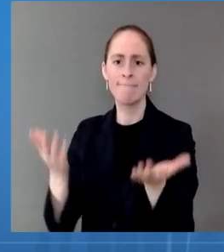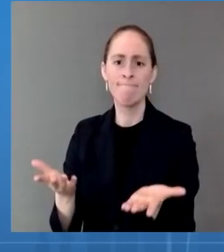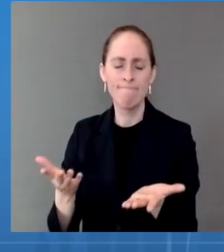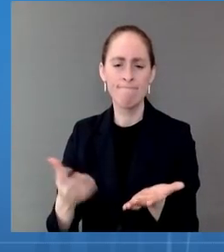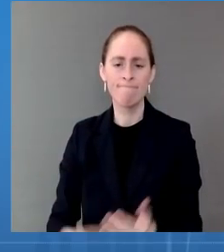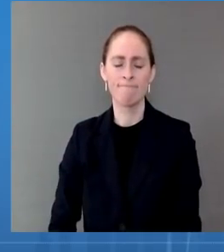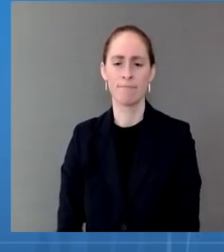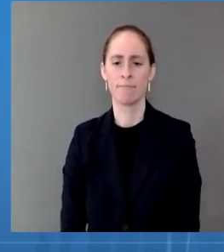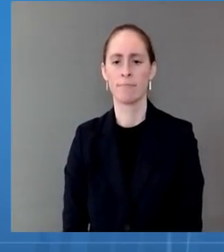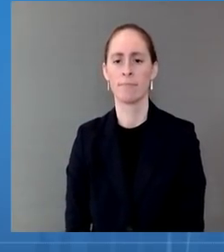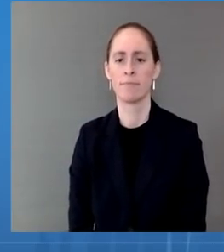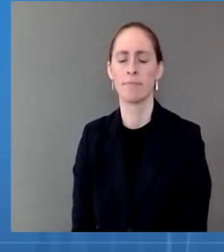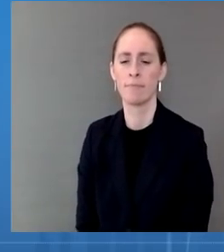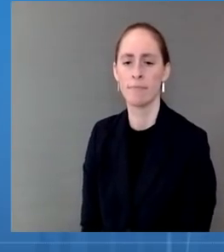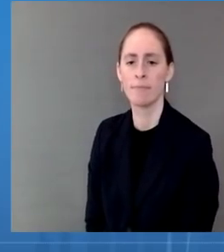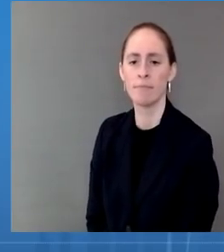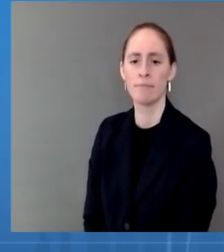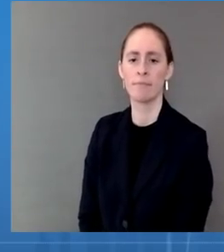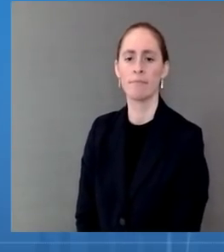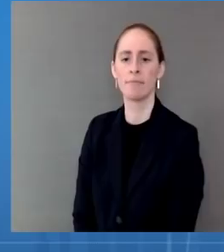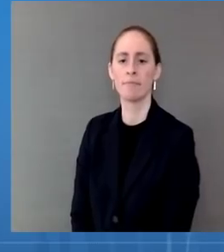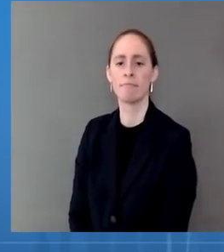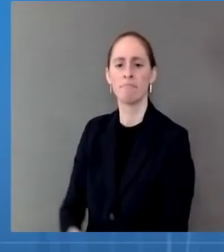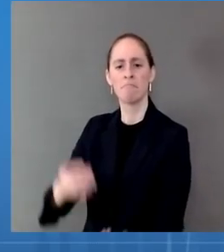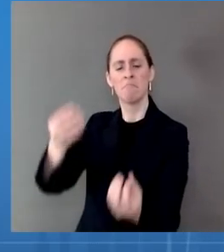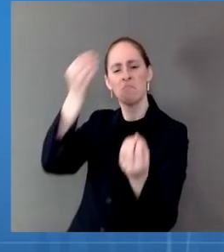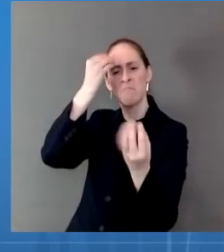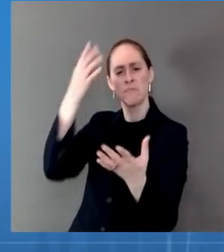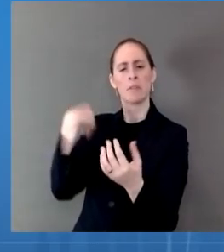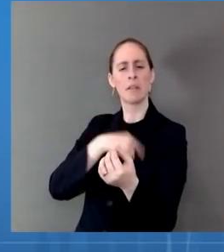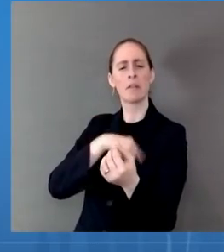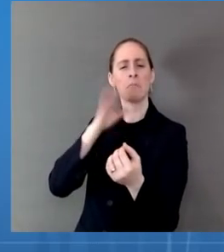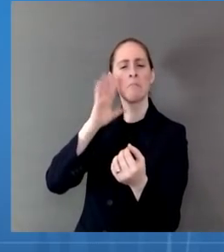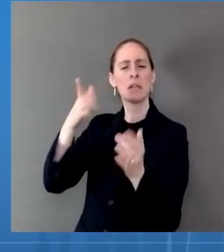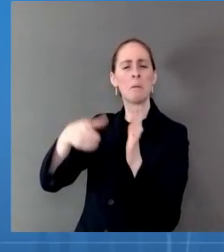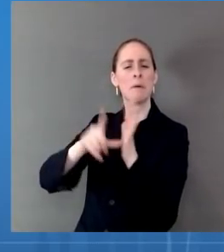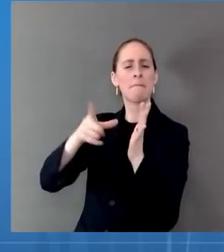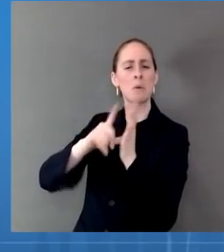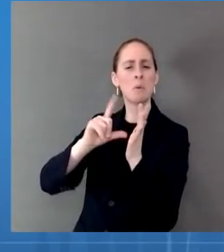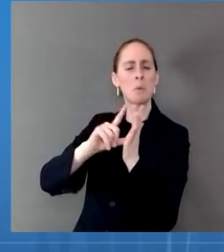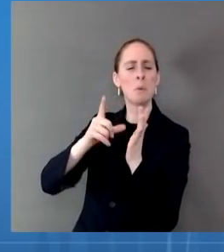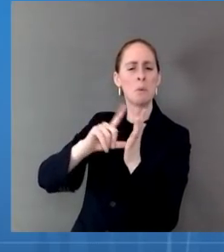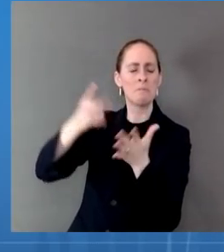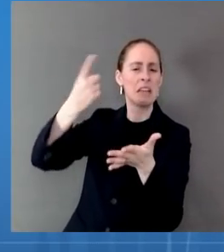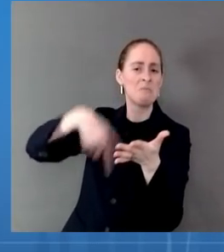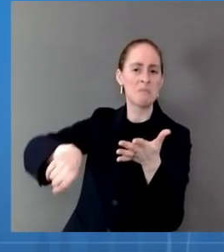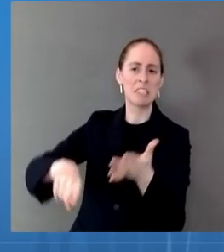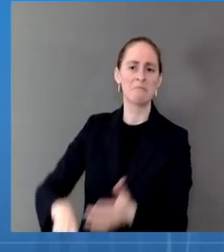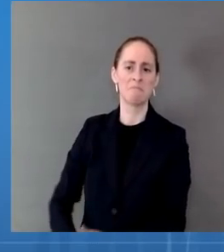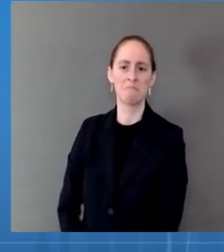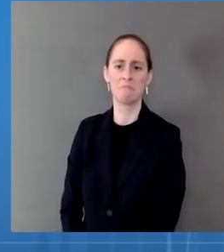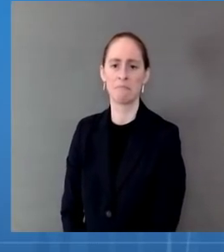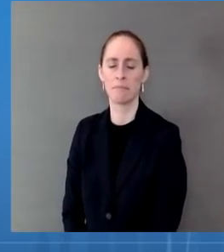Mr. Zients: Dr. Walensky on general travel advice. Dr. Walensky: Yeah, I'm really glad you asked this question, Jeff. Look, we want people to be able